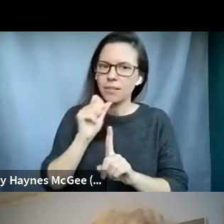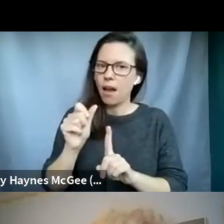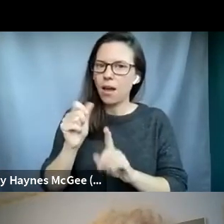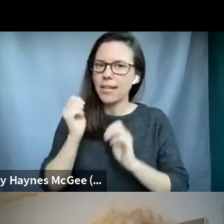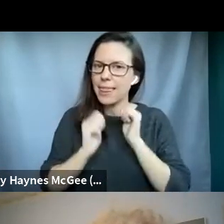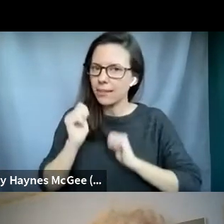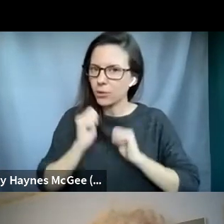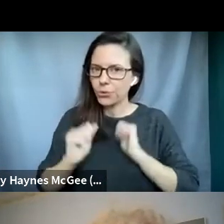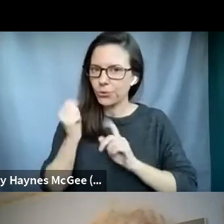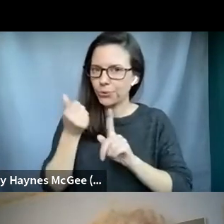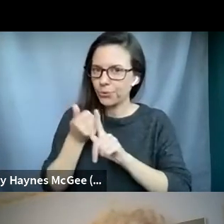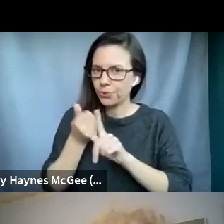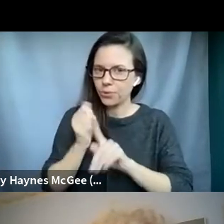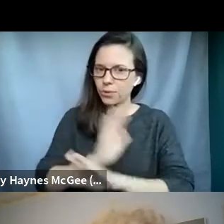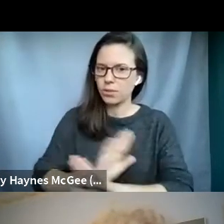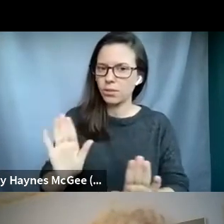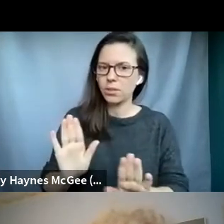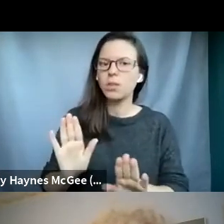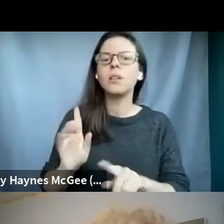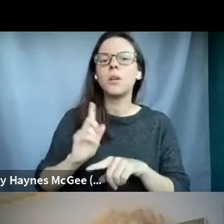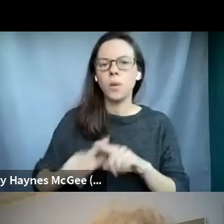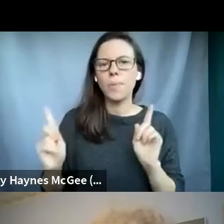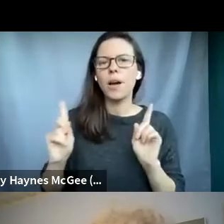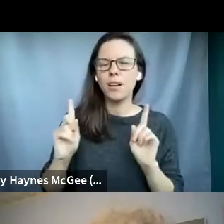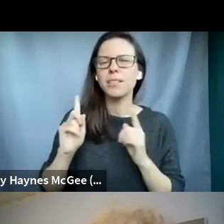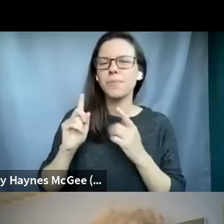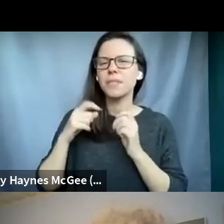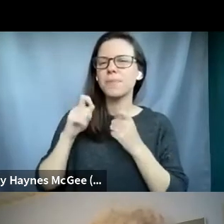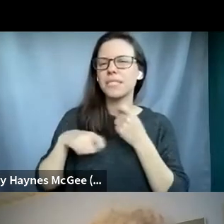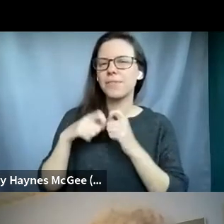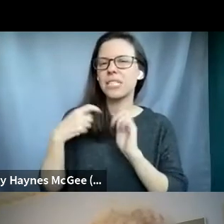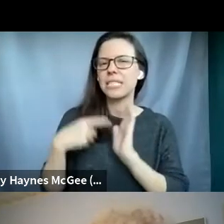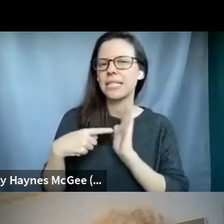know, there's some specific details in the website that go in to a little bit more about